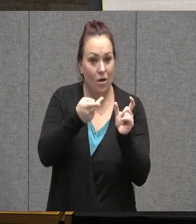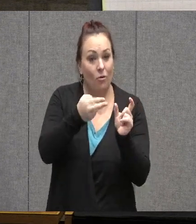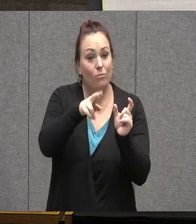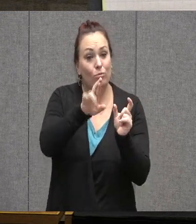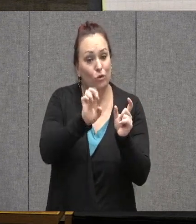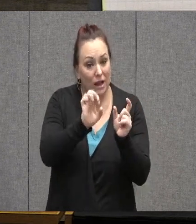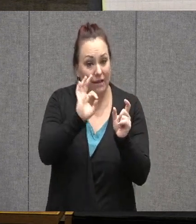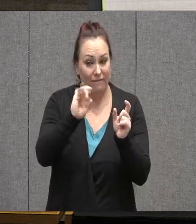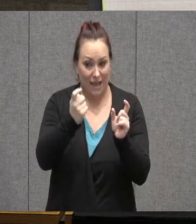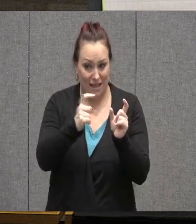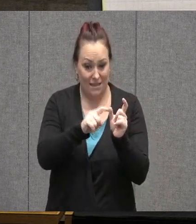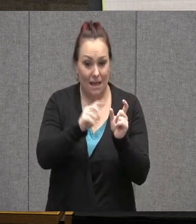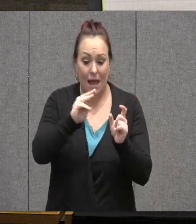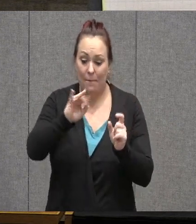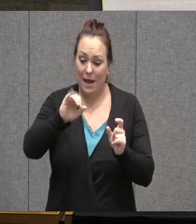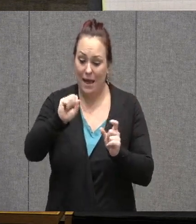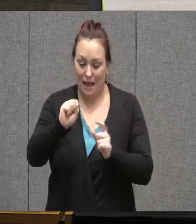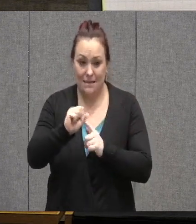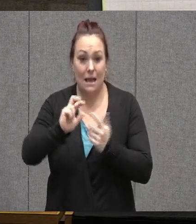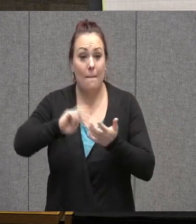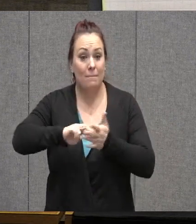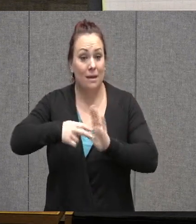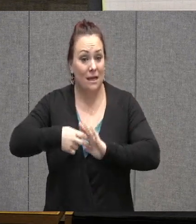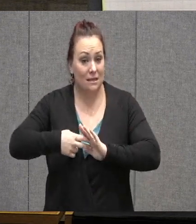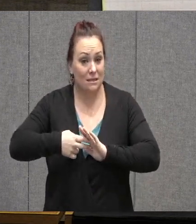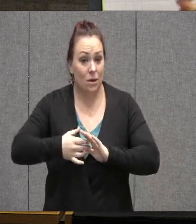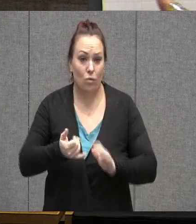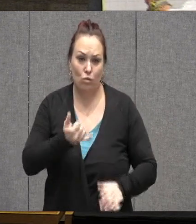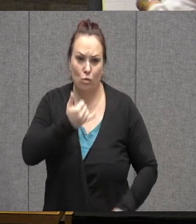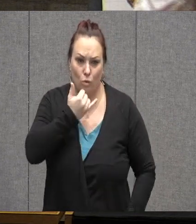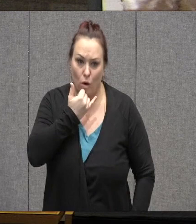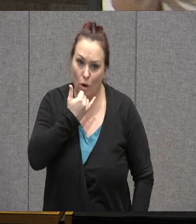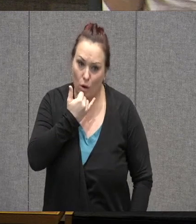So it's m i s, and it means wrong or bad.